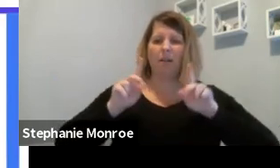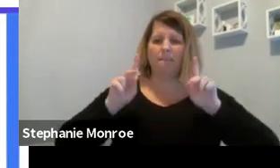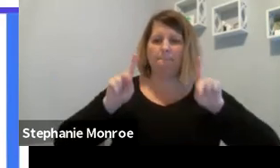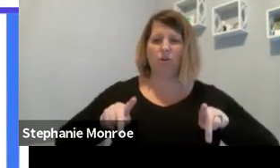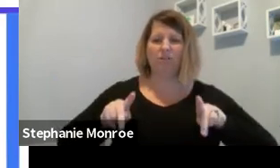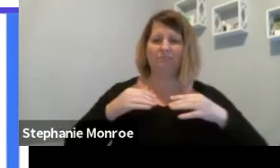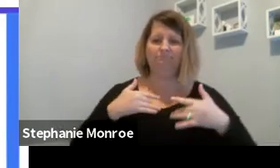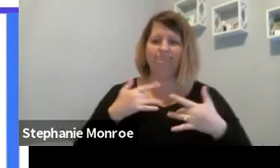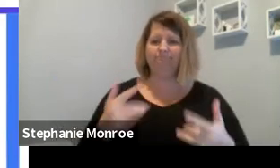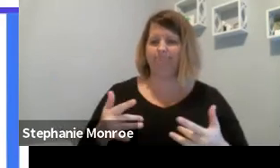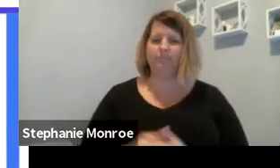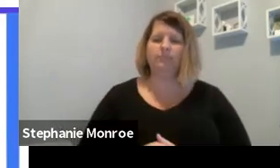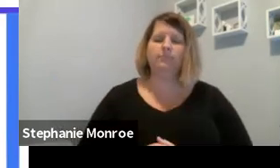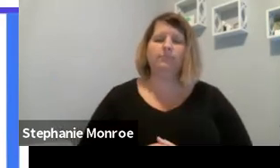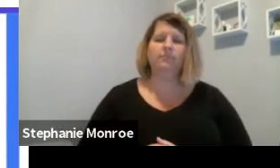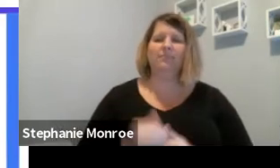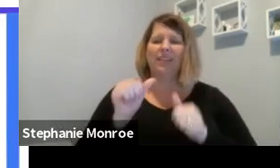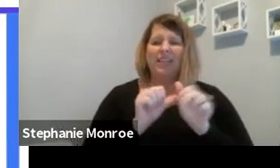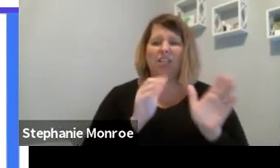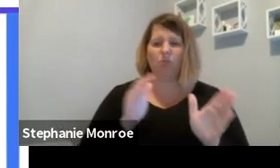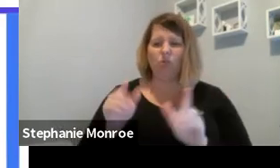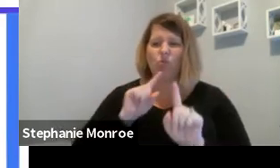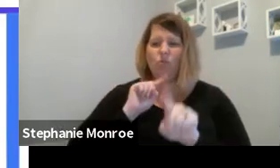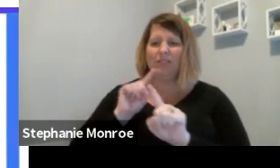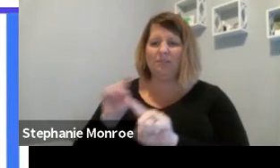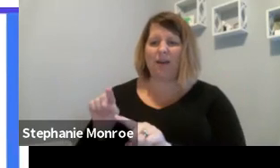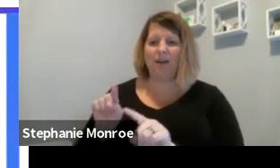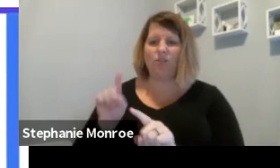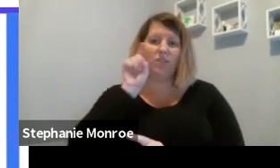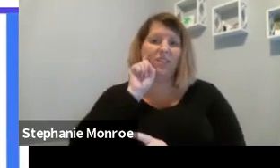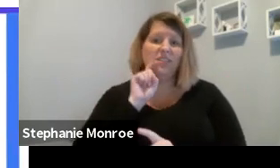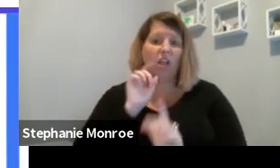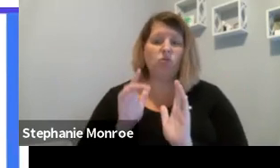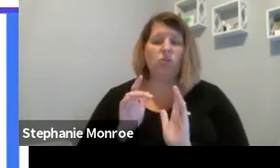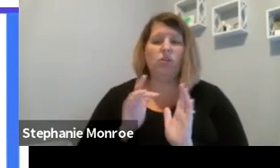Each person responds to the sexual abuse in their own way.